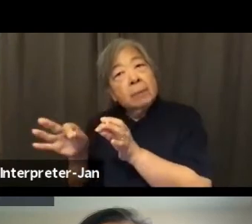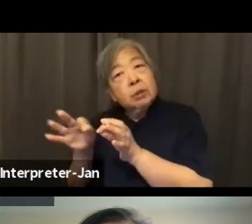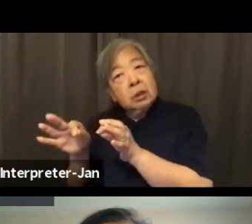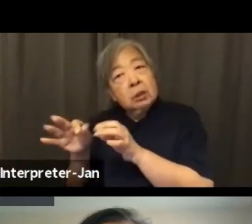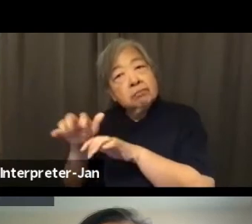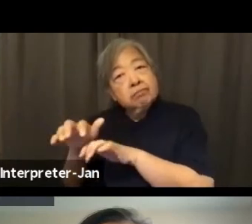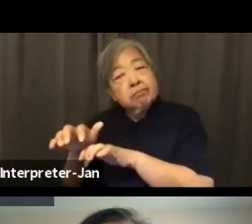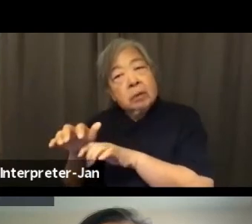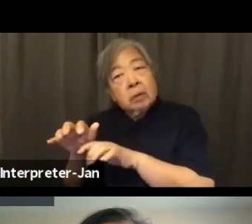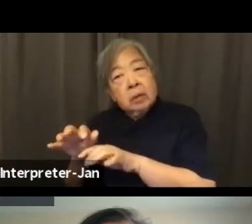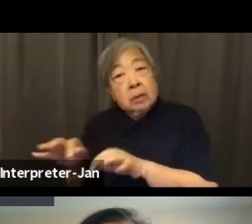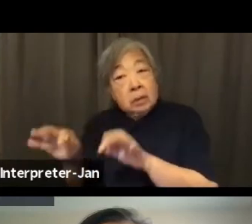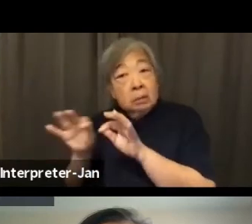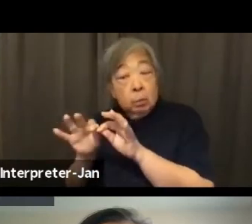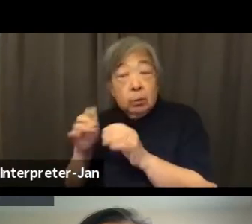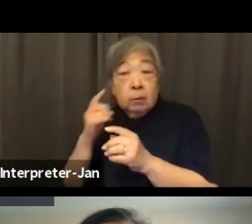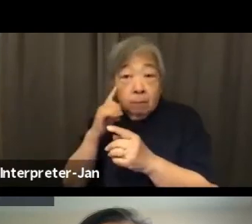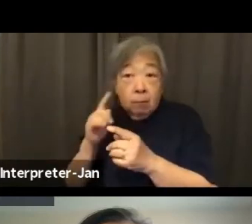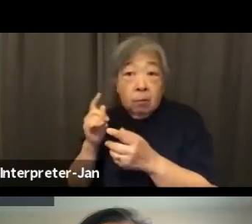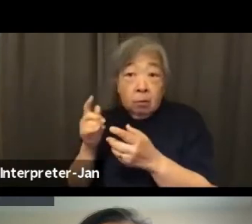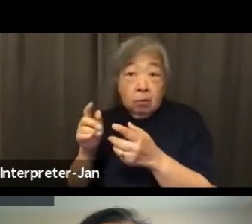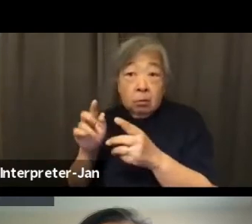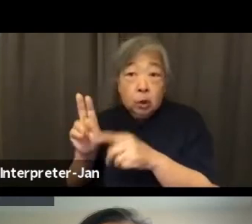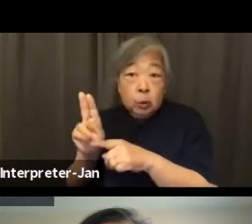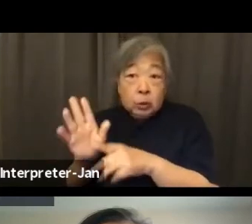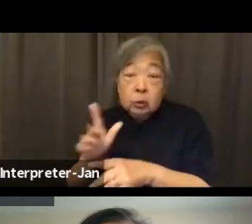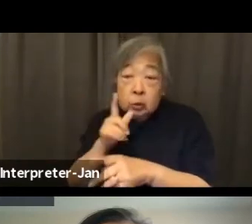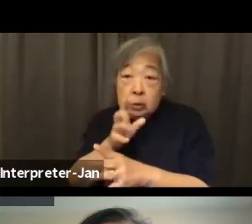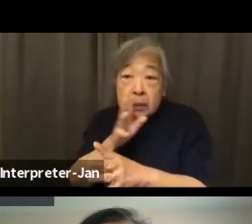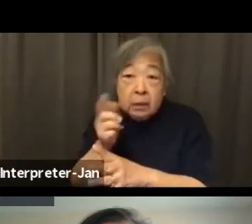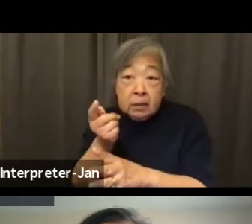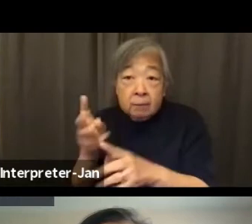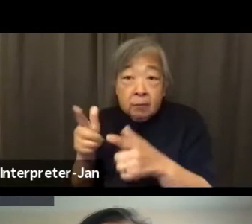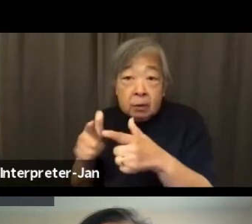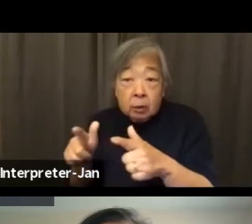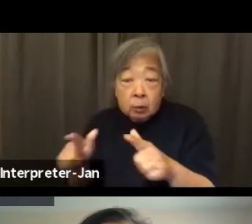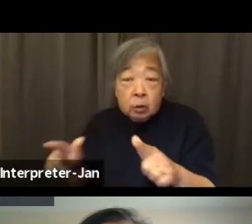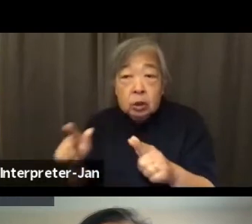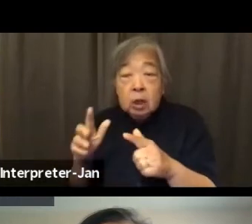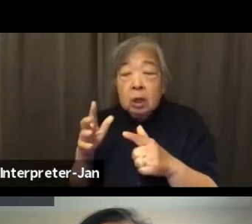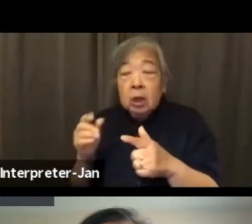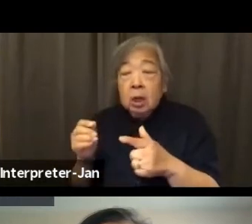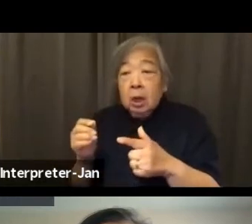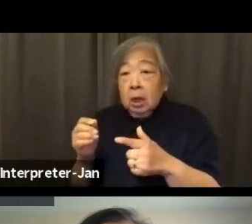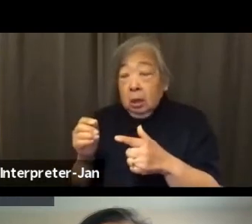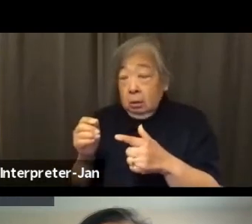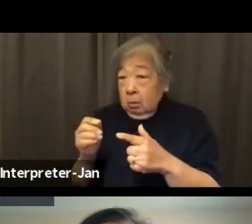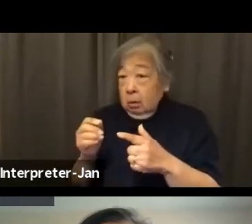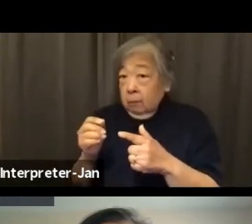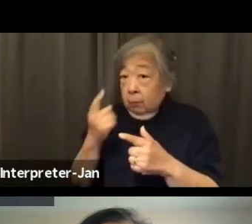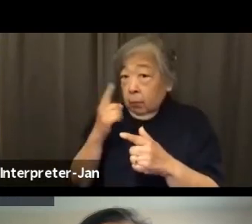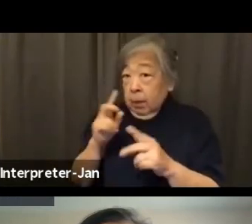users, in addition to those that may need to mute their meetings such as if they have